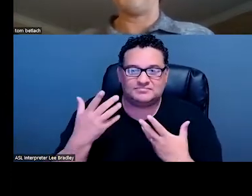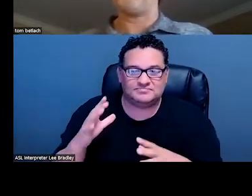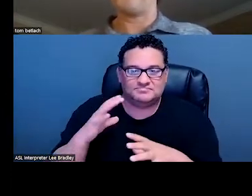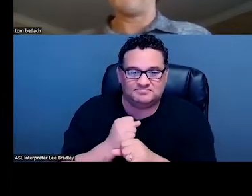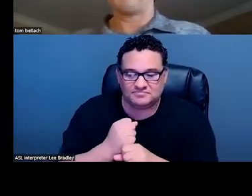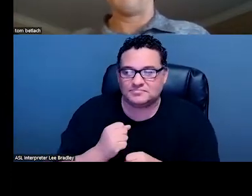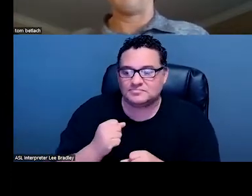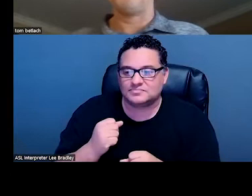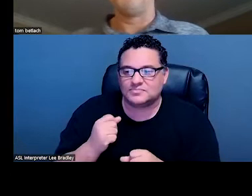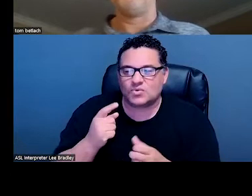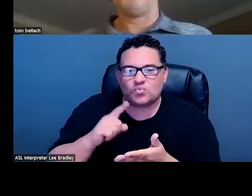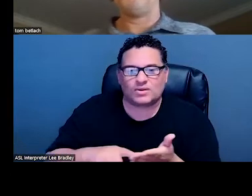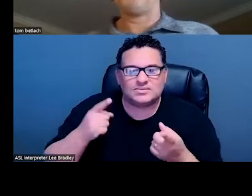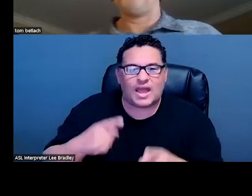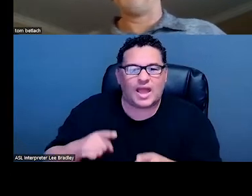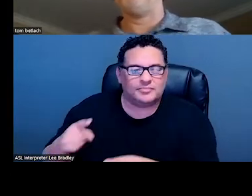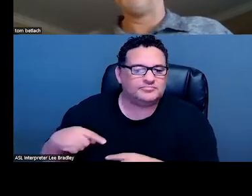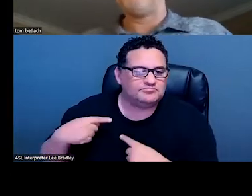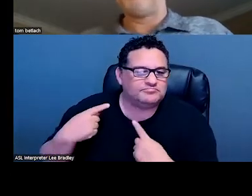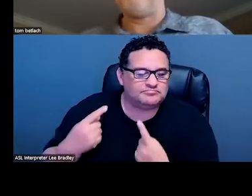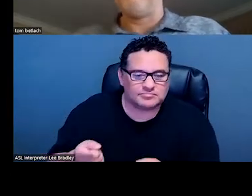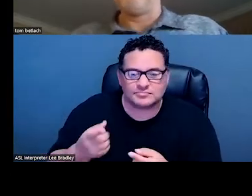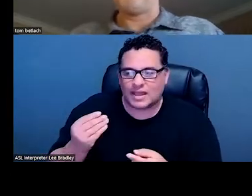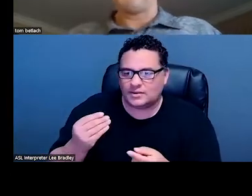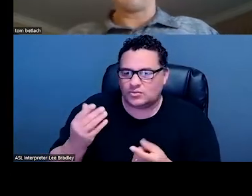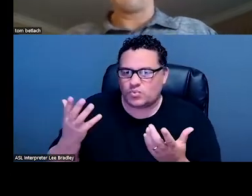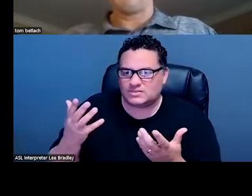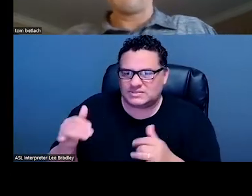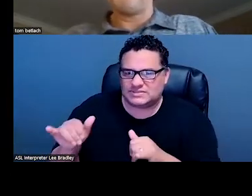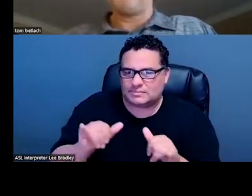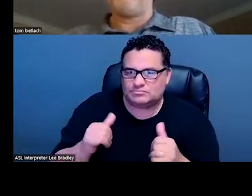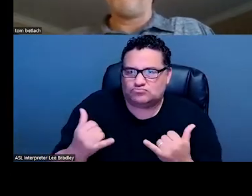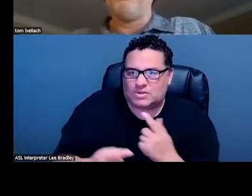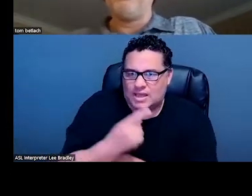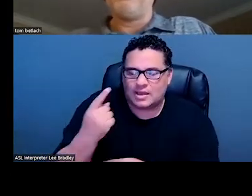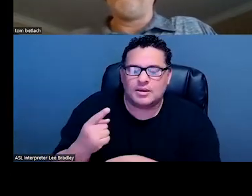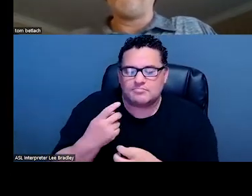AND DRAW PARALLELS IN TERMS OF LOOKING AT POISON CONTROL AND THINKING ABOUT WHAT WE